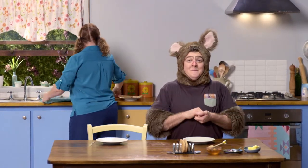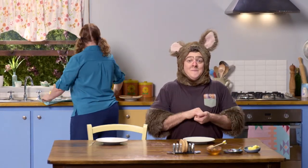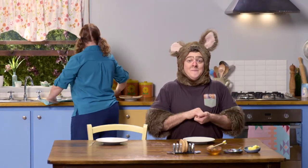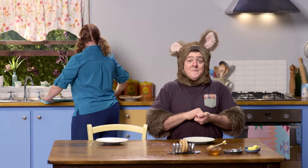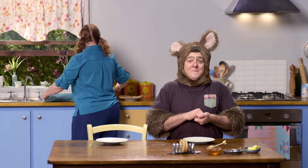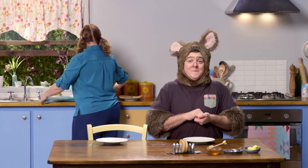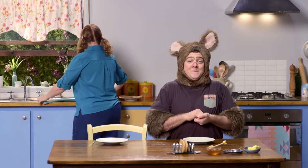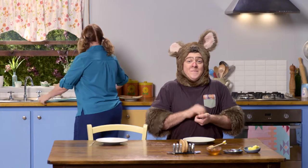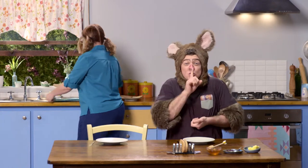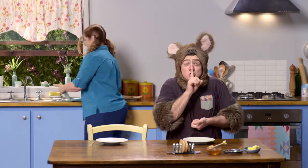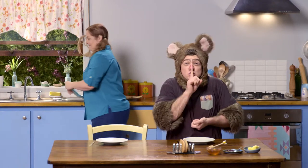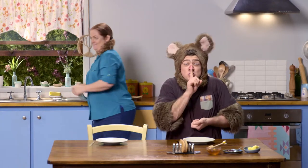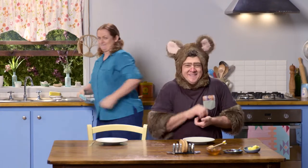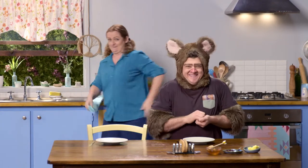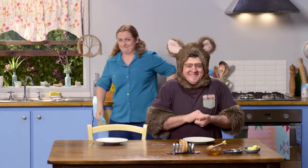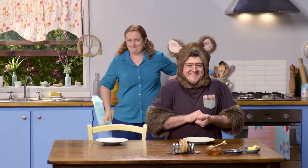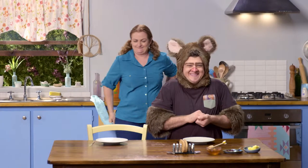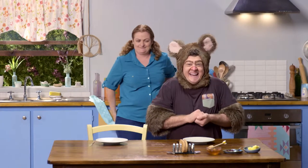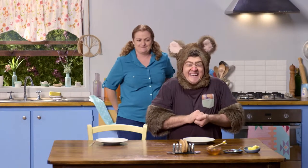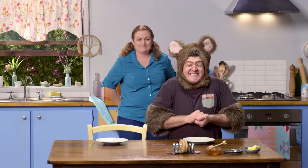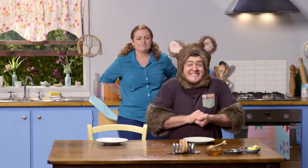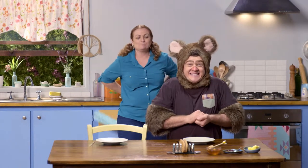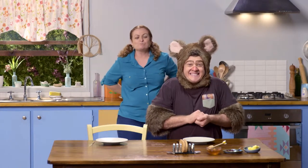Ooh. Shh.